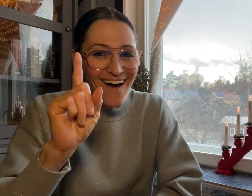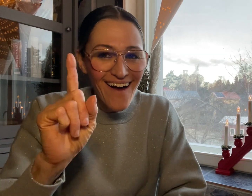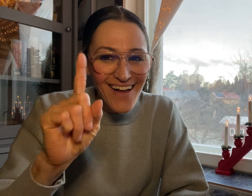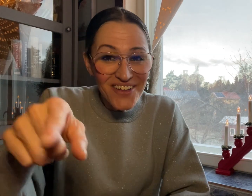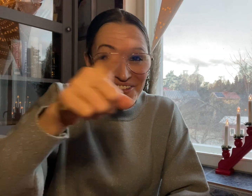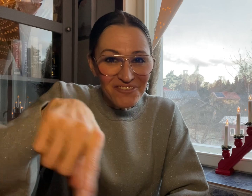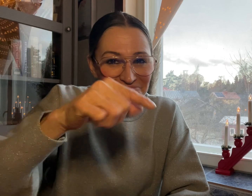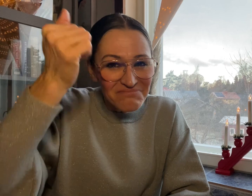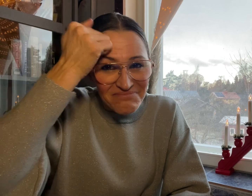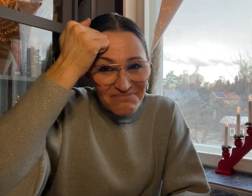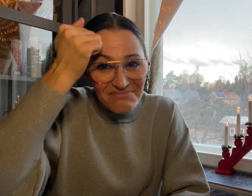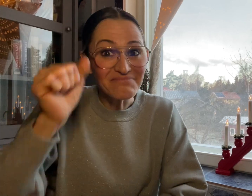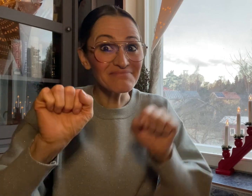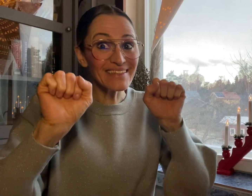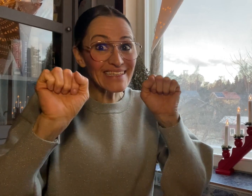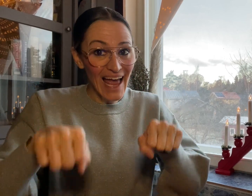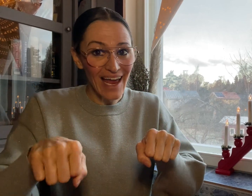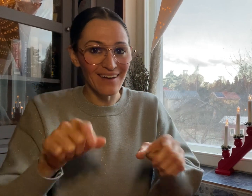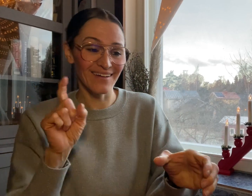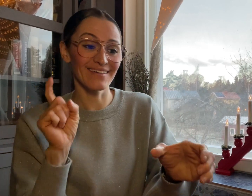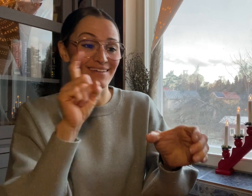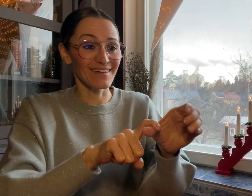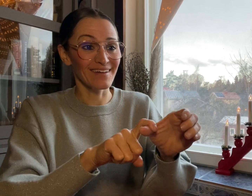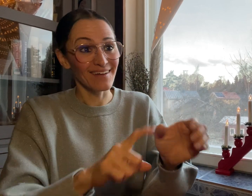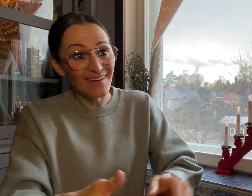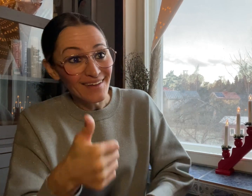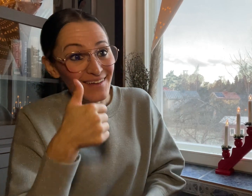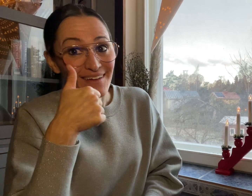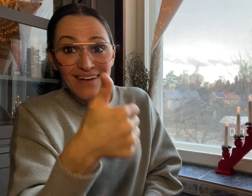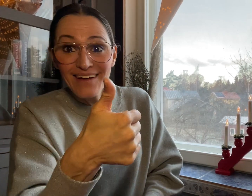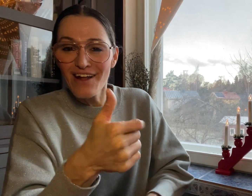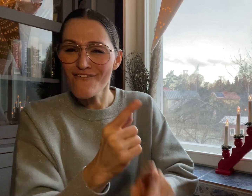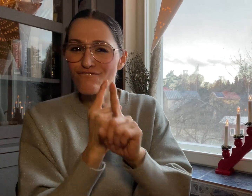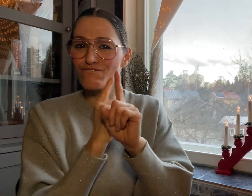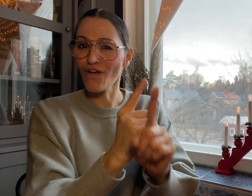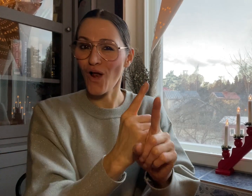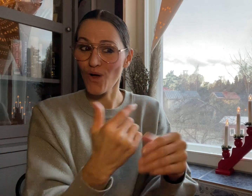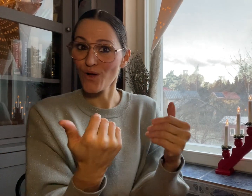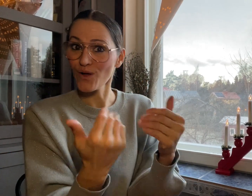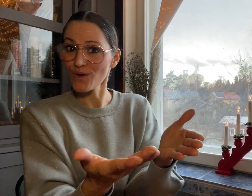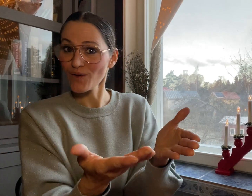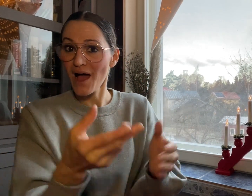Don’t forget to subscribe, like, and follow